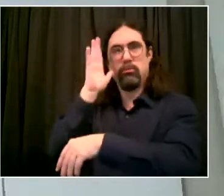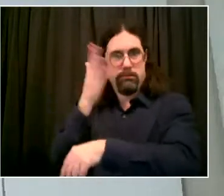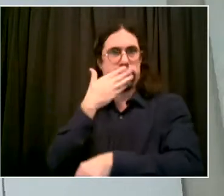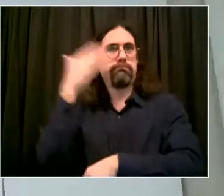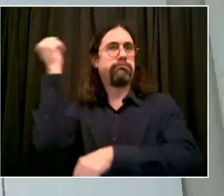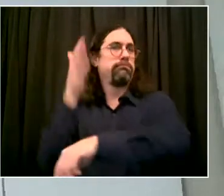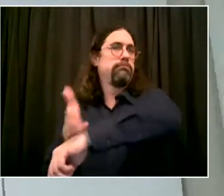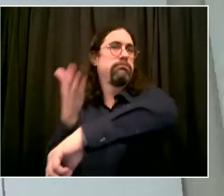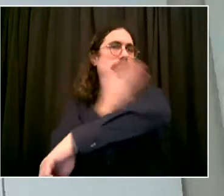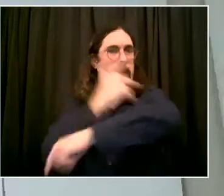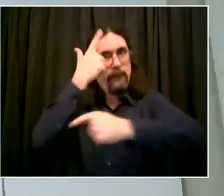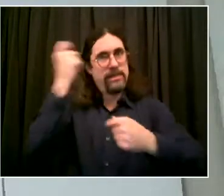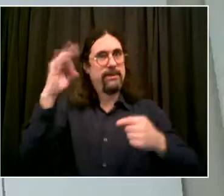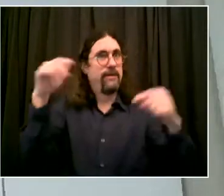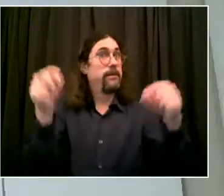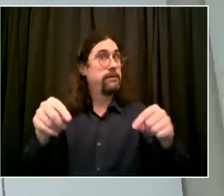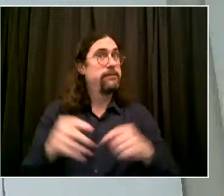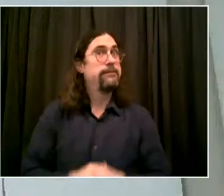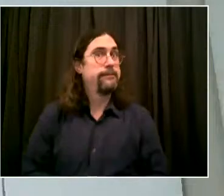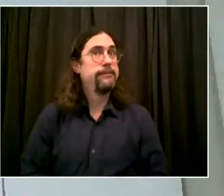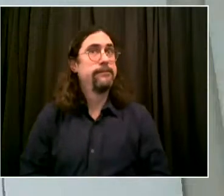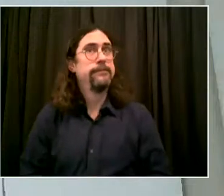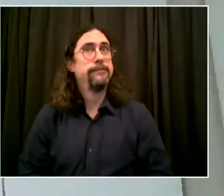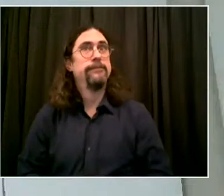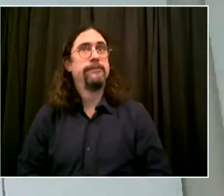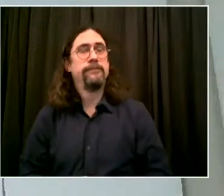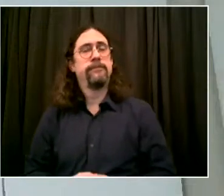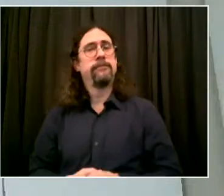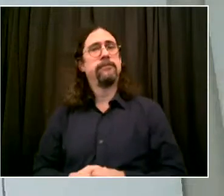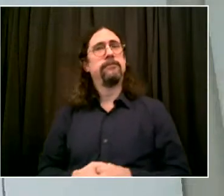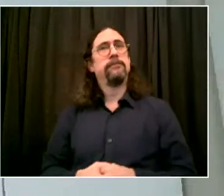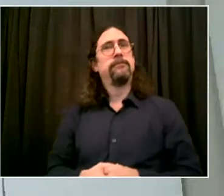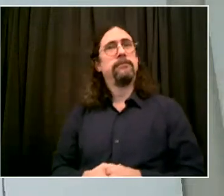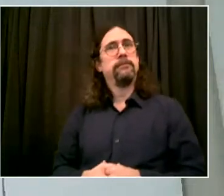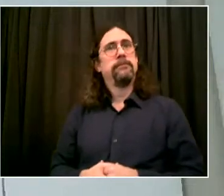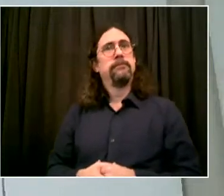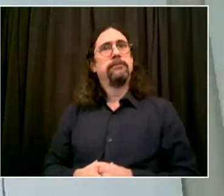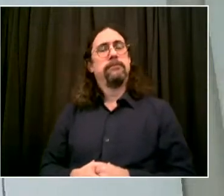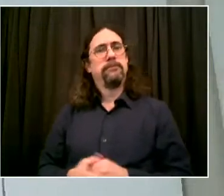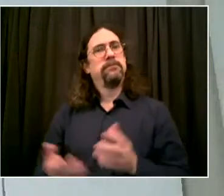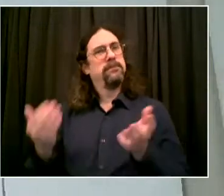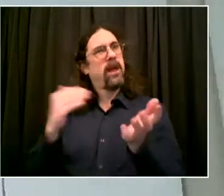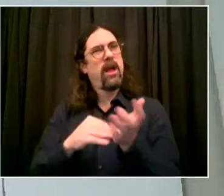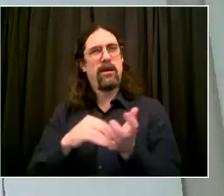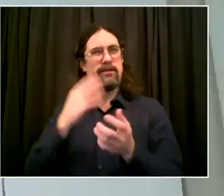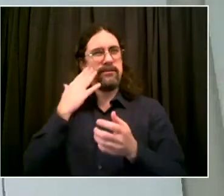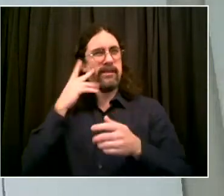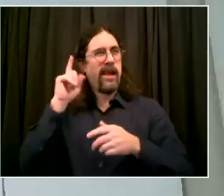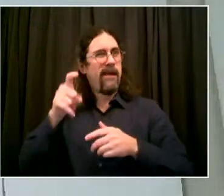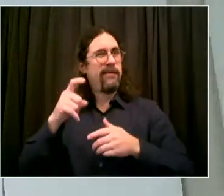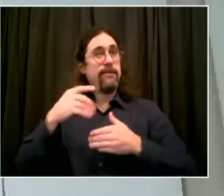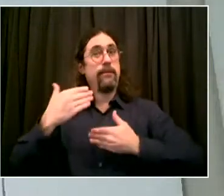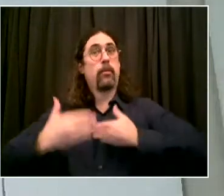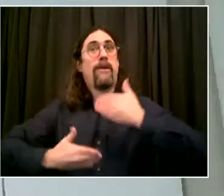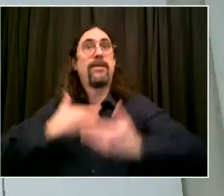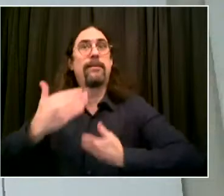FOR SO MANY THINGS. THIS IS AN AREA WHERE WE HAVE AN OBLIGATION TO LEAEAD, OUR COUNTRY IS NOW